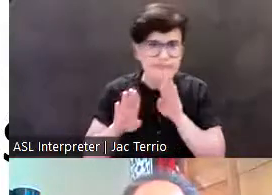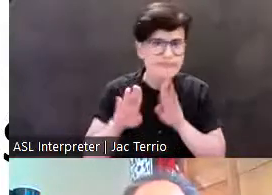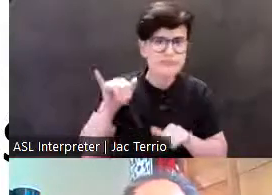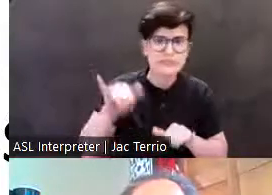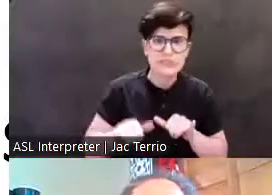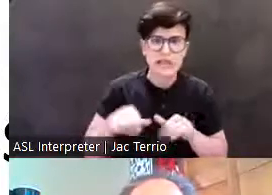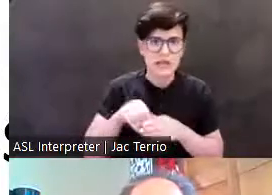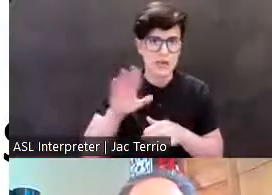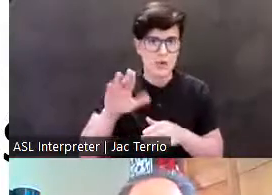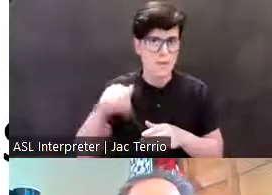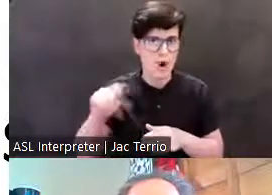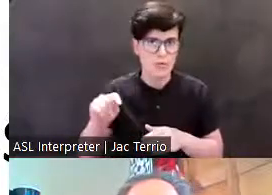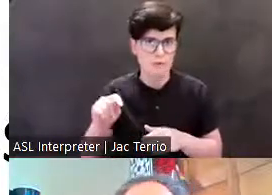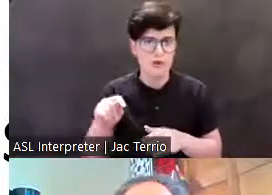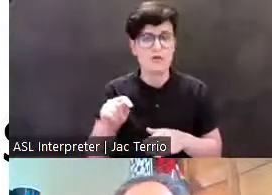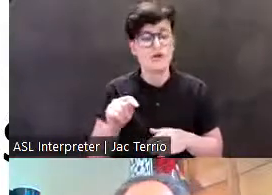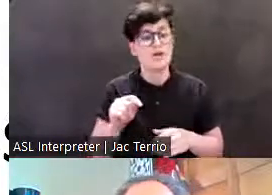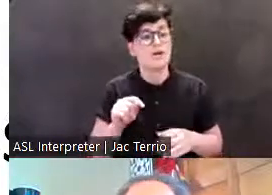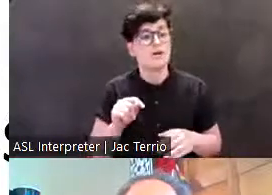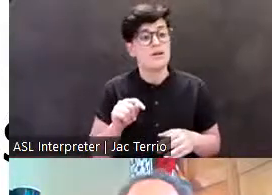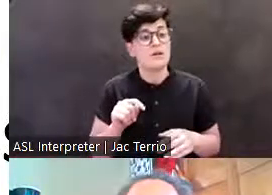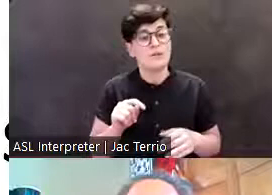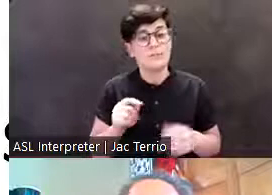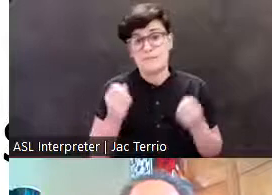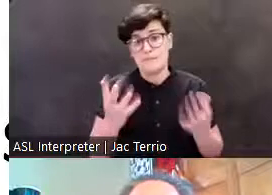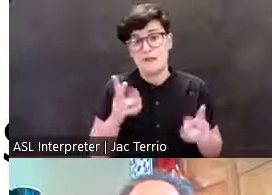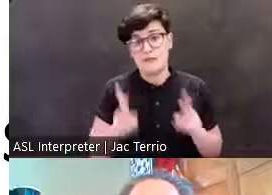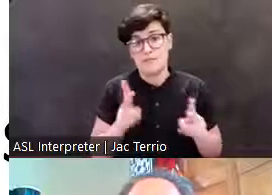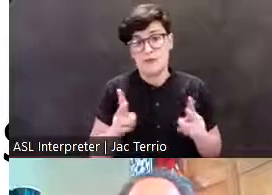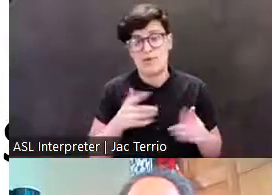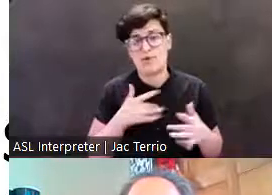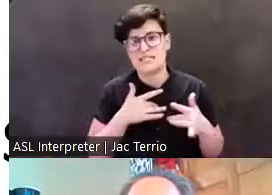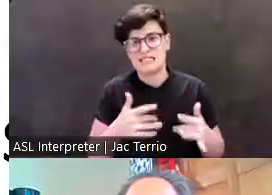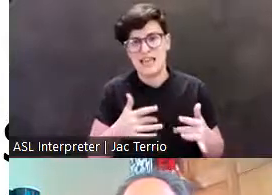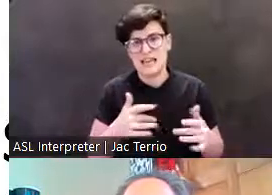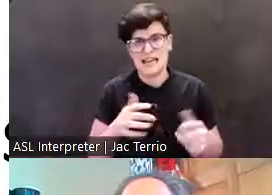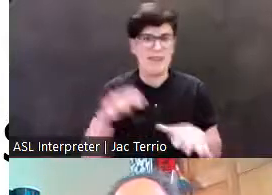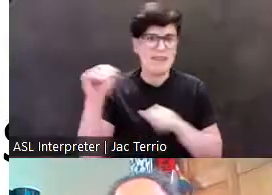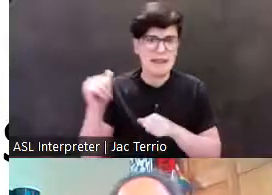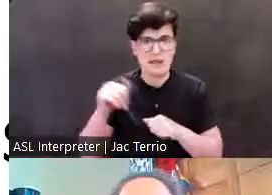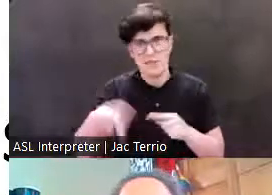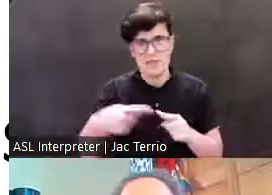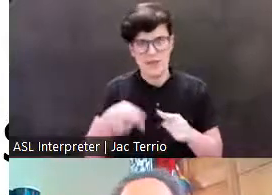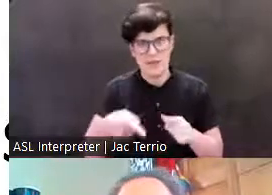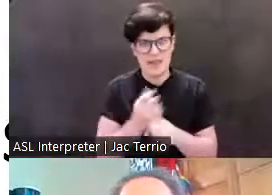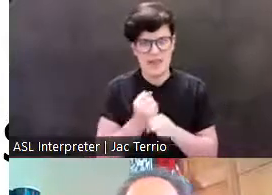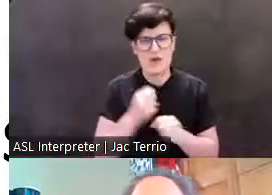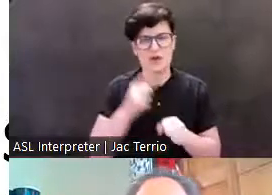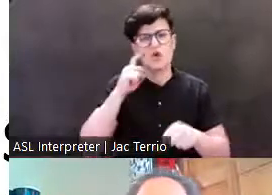A lot of people leave when they get the notice to quit possession because that paper hints